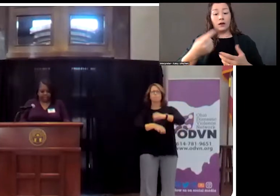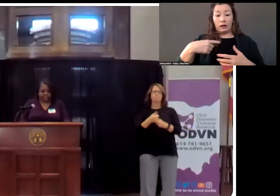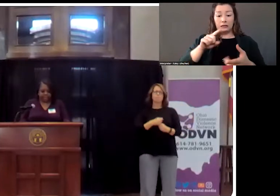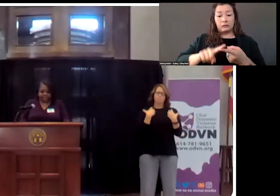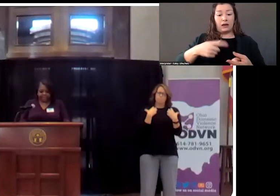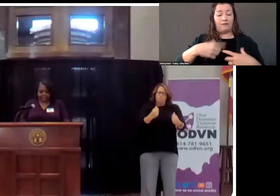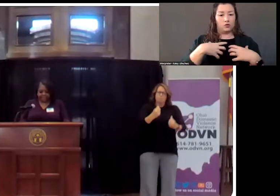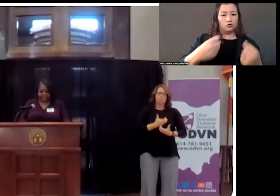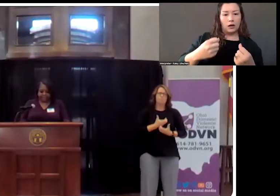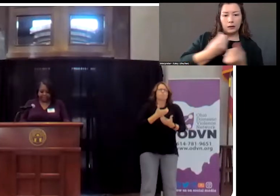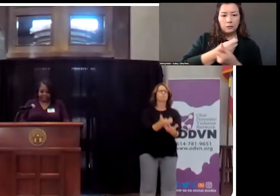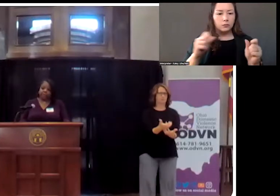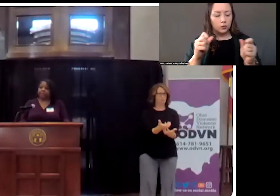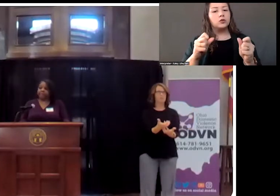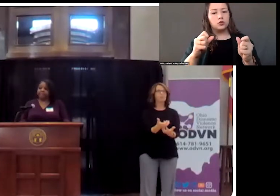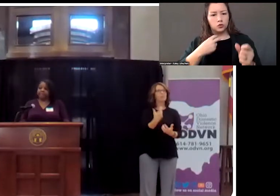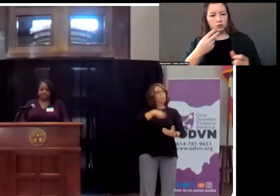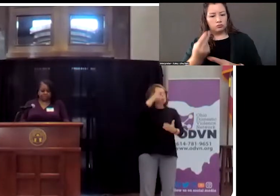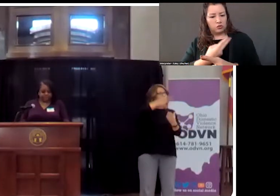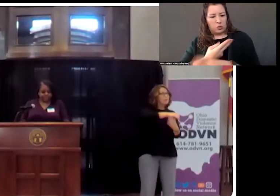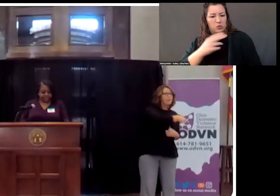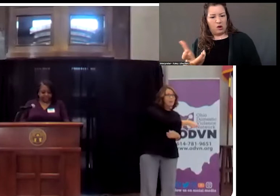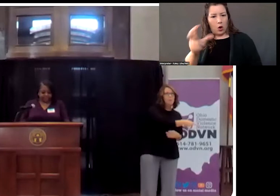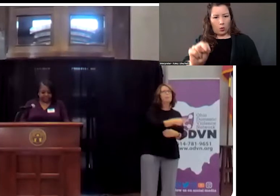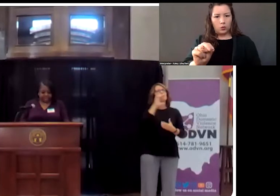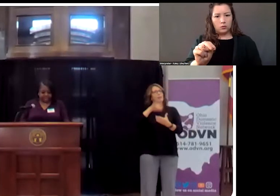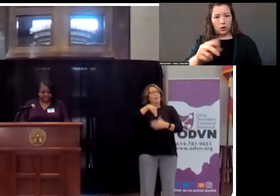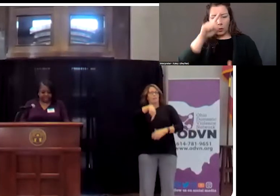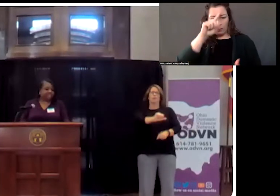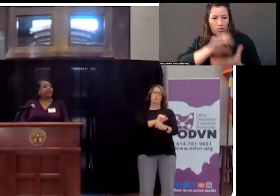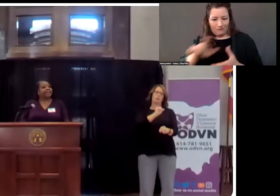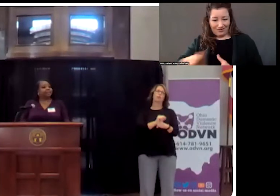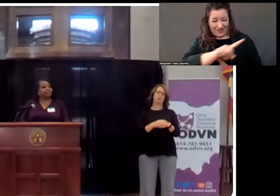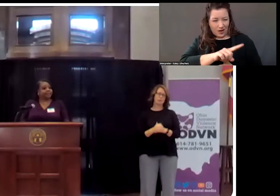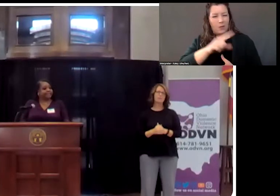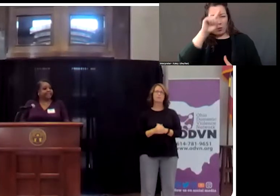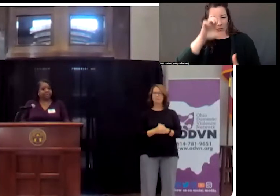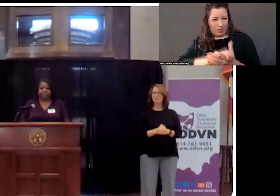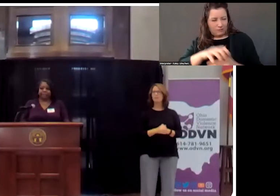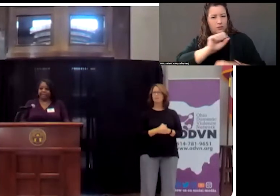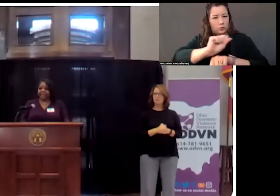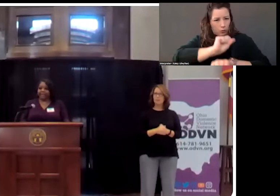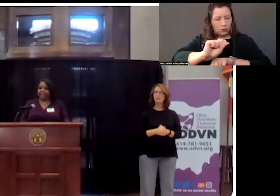We believe in them, and we believe in this work. So as a person that's on the front line